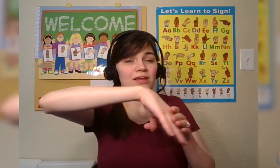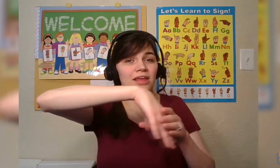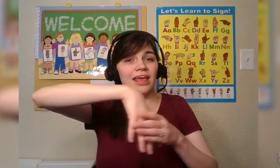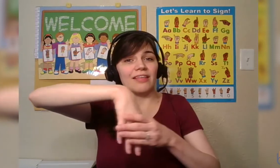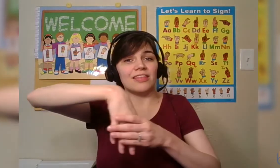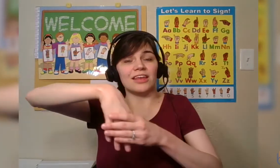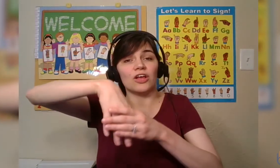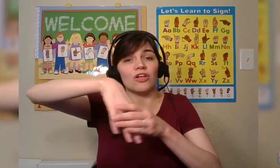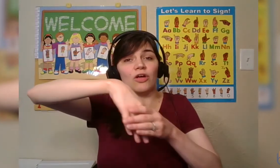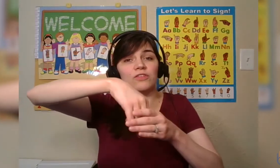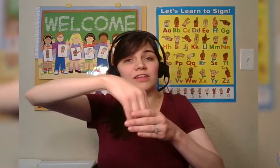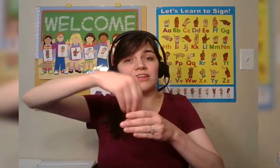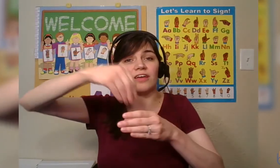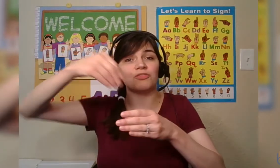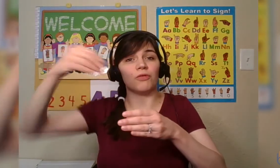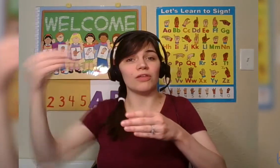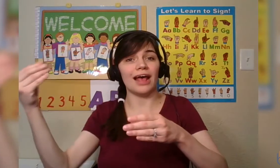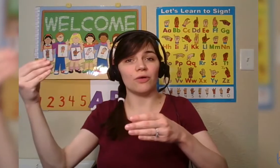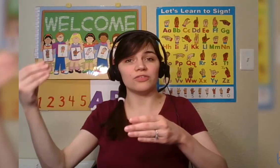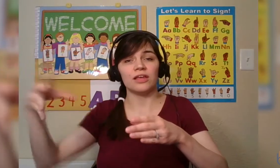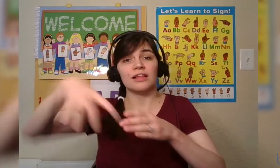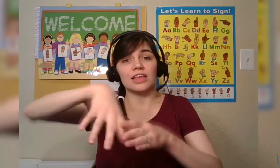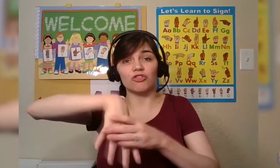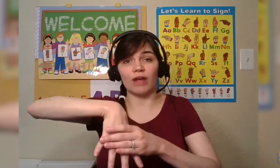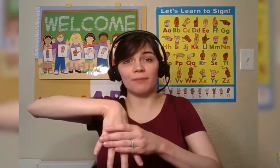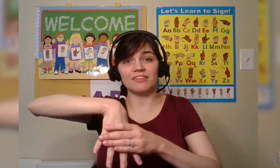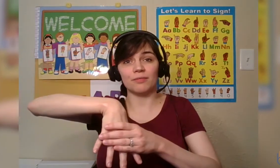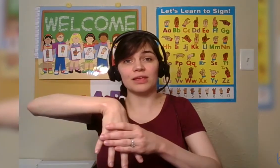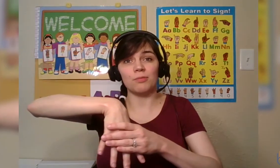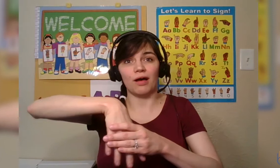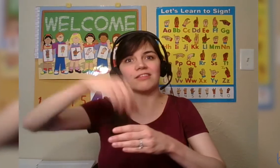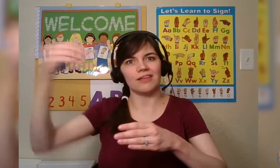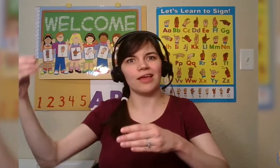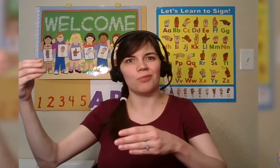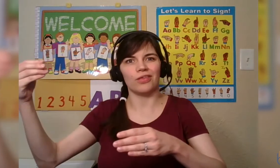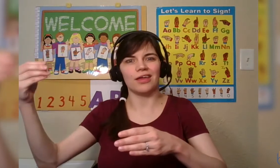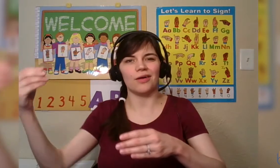and then close it as you pull it out, like you're grabbing something in a box and pulling it out.